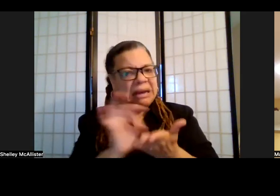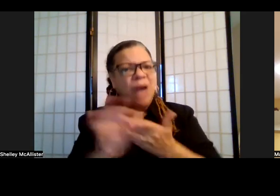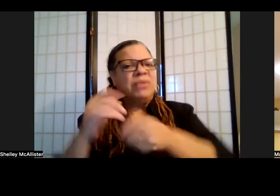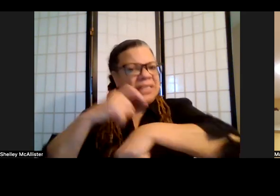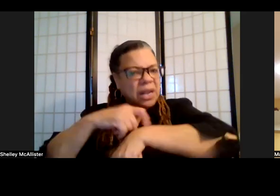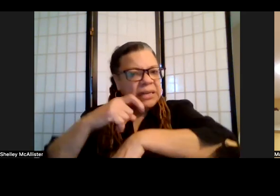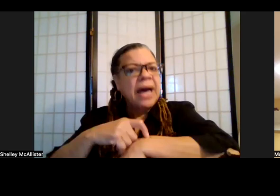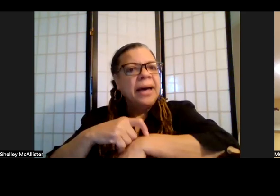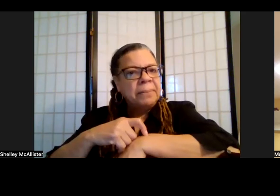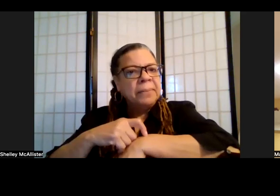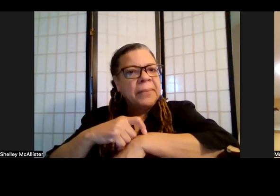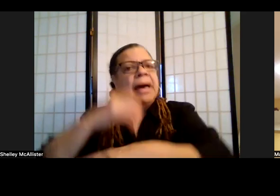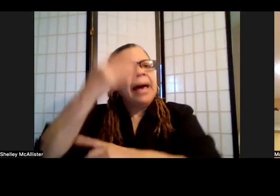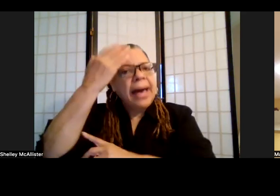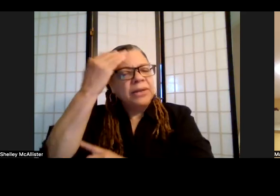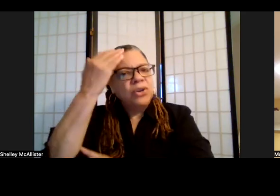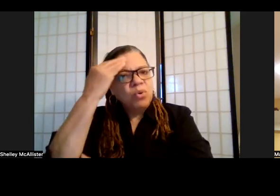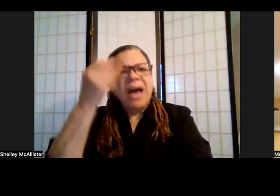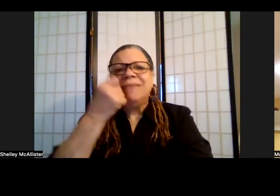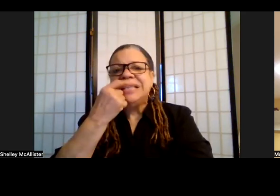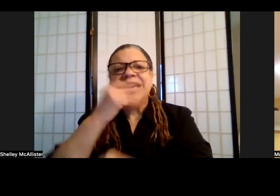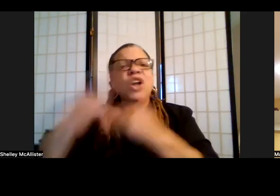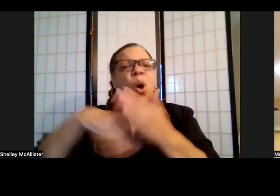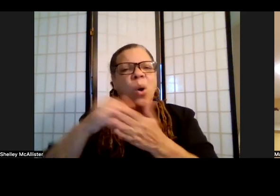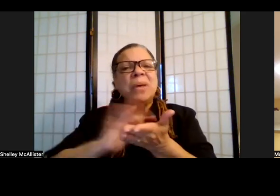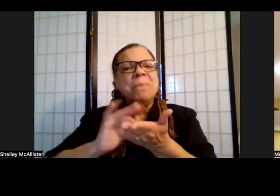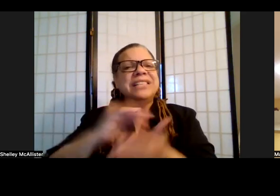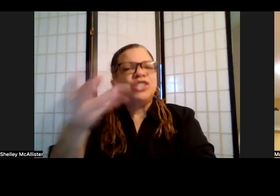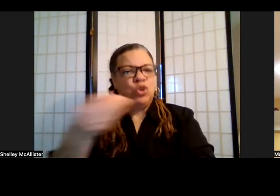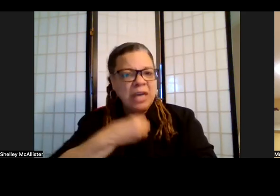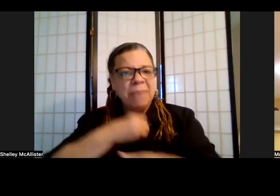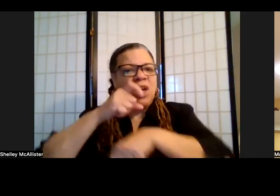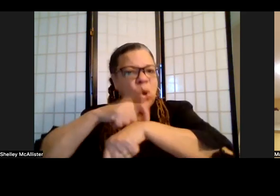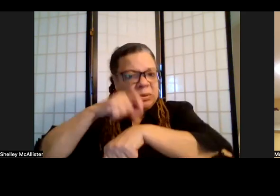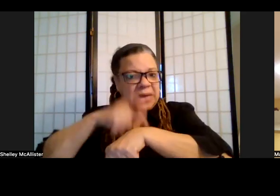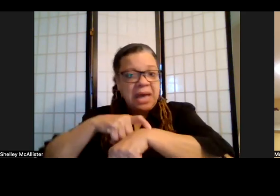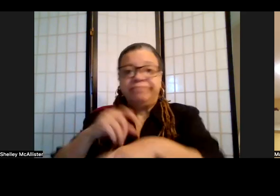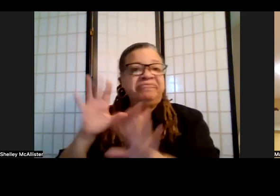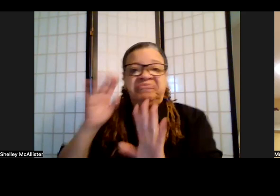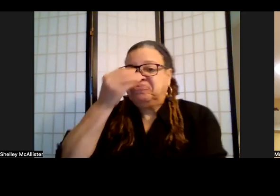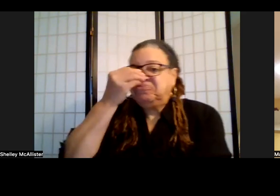and that she knew she had taken all the pills on time. Unconvinced, uninterested, and already turning to the other